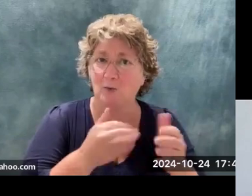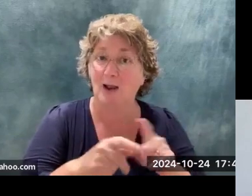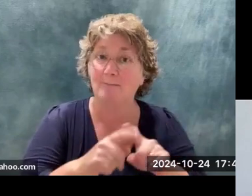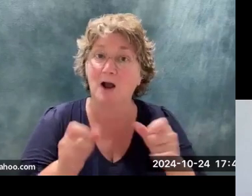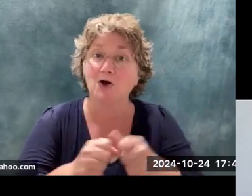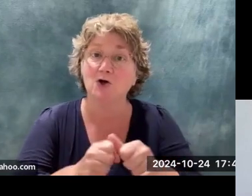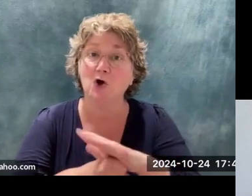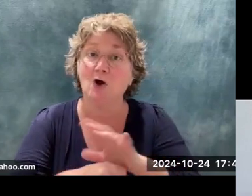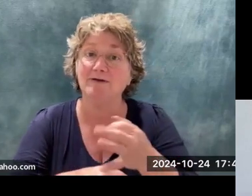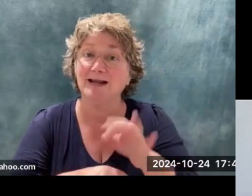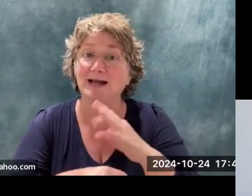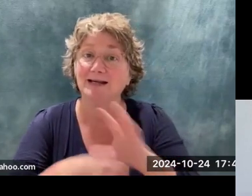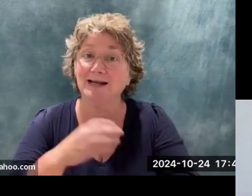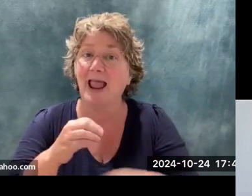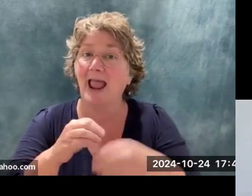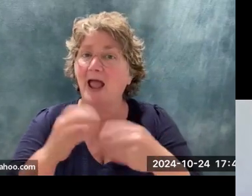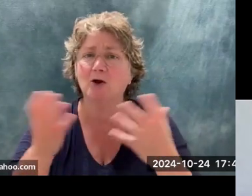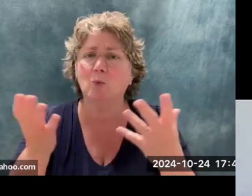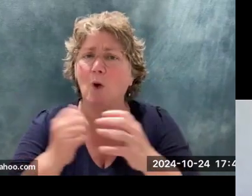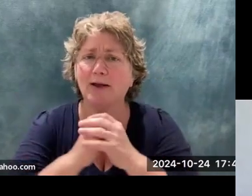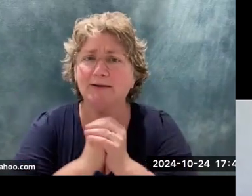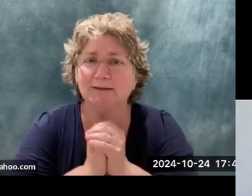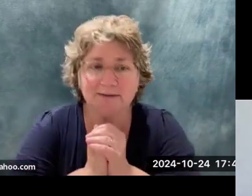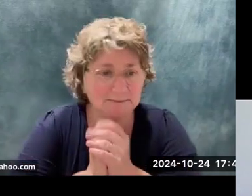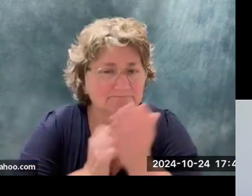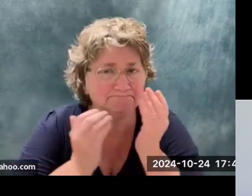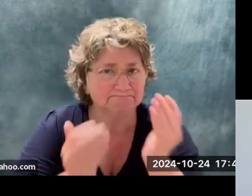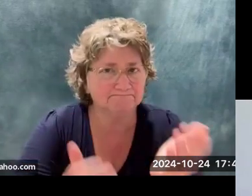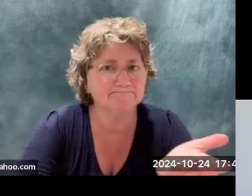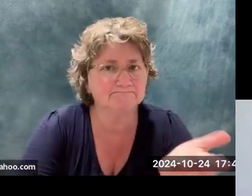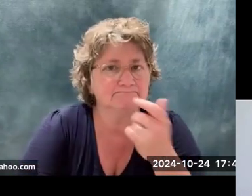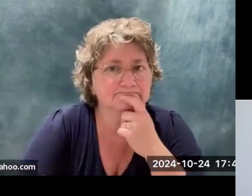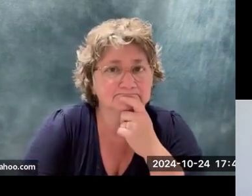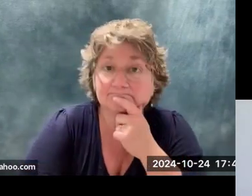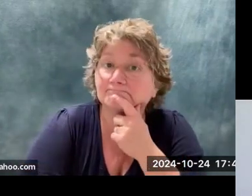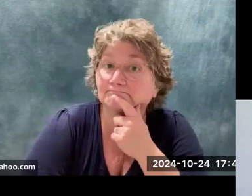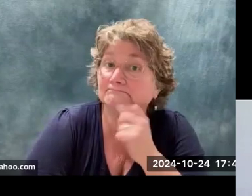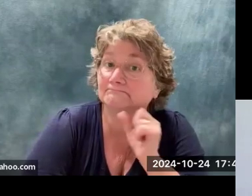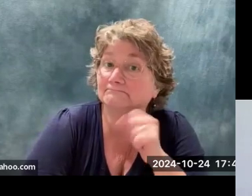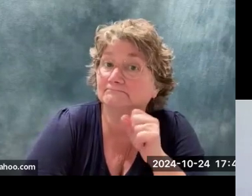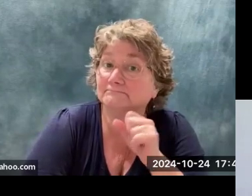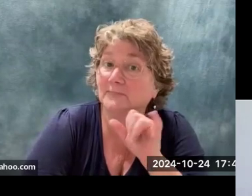Go ahead, Marie. Yeah, and I think that's a really, I think it's a great question. You know,